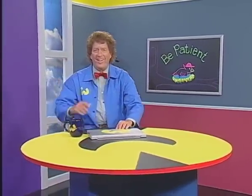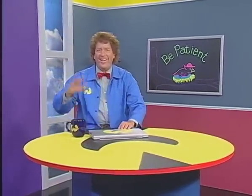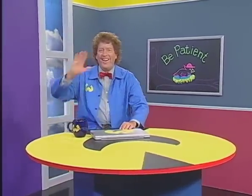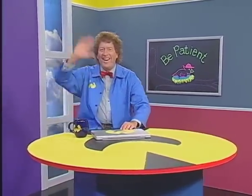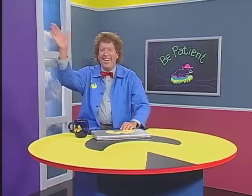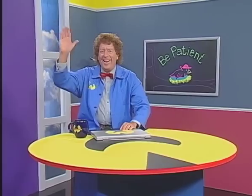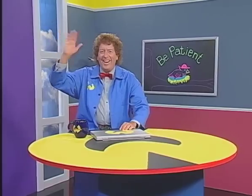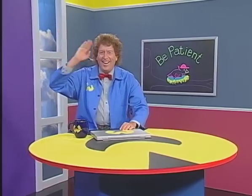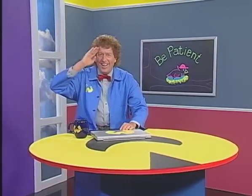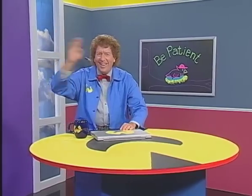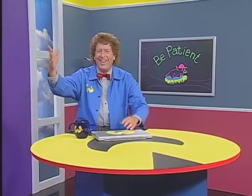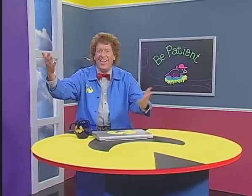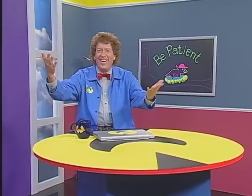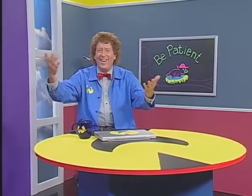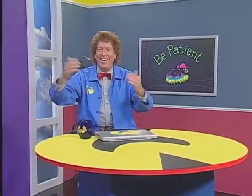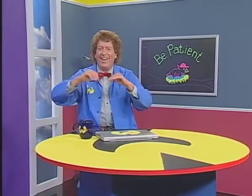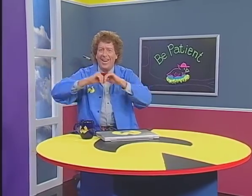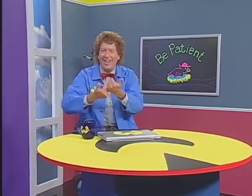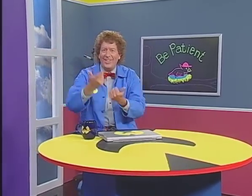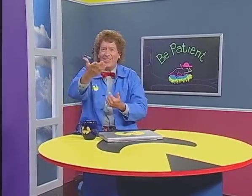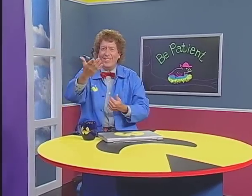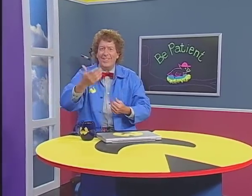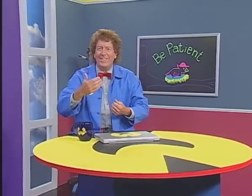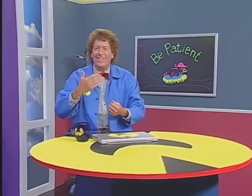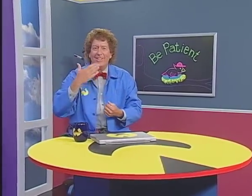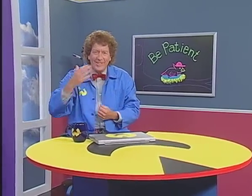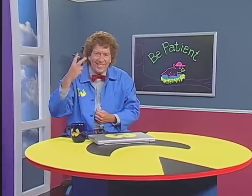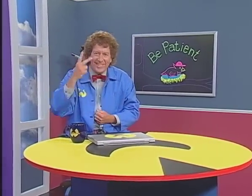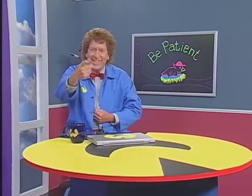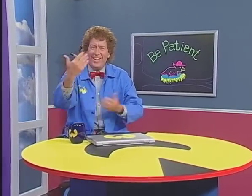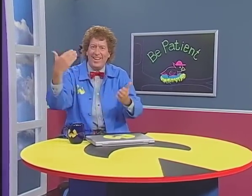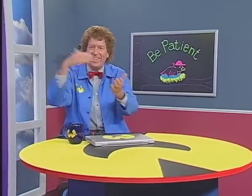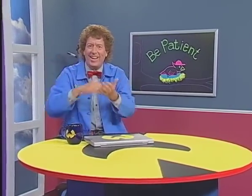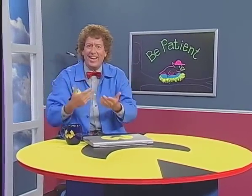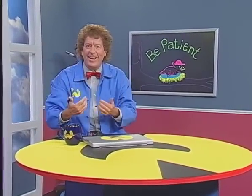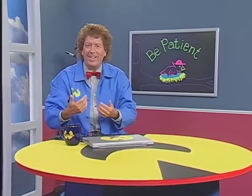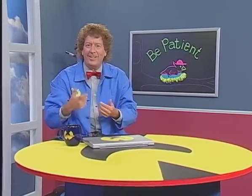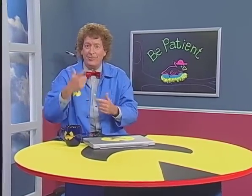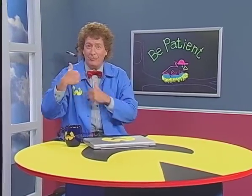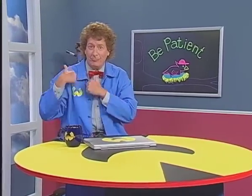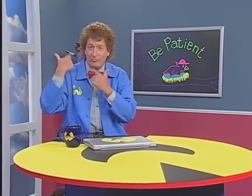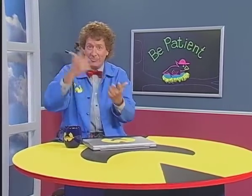WELL, HELLO. HOW ARE YOU? IT'S GOOD TO SEE YOU AGAIN. HOW HAVE YOU BEEN DOING?